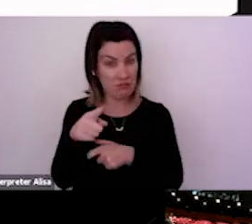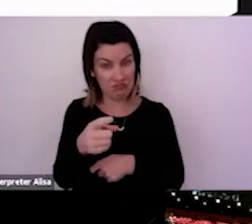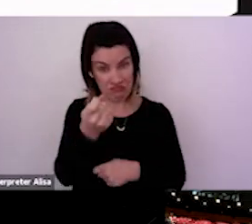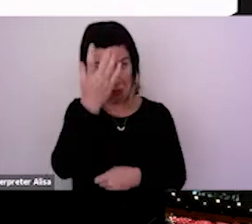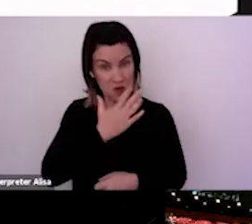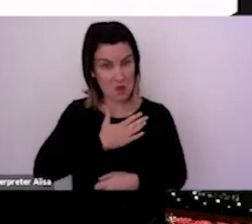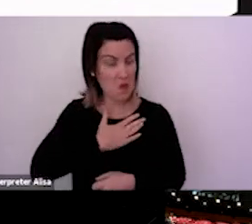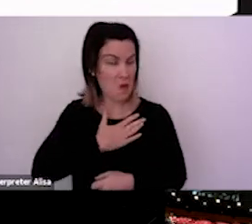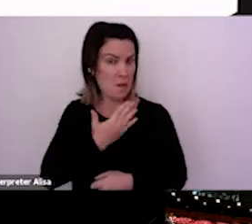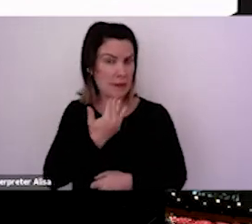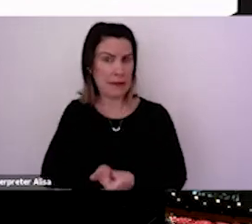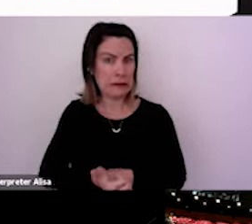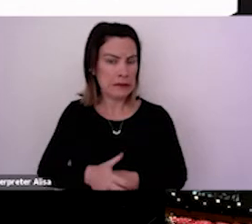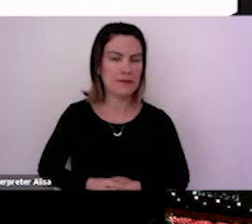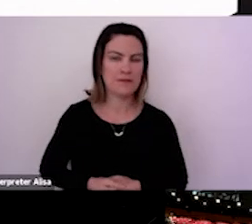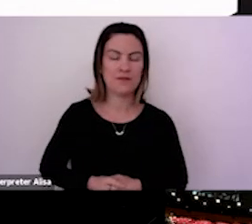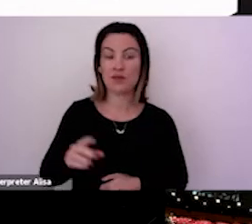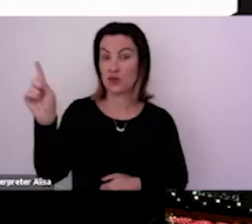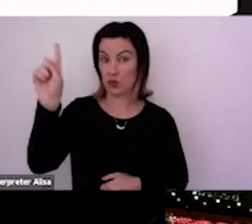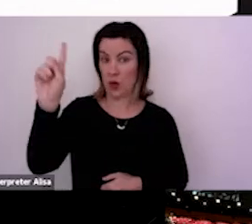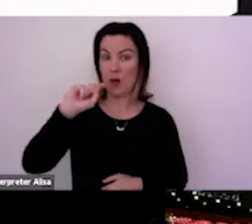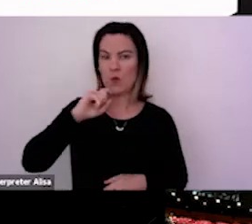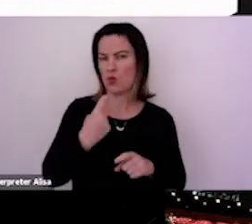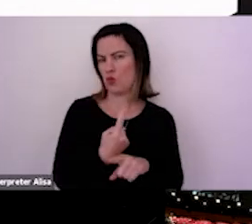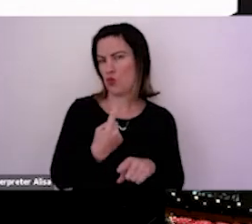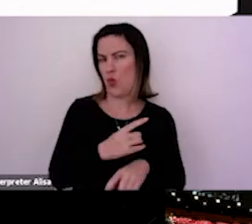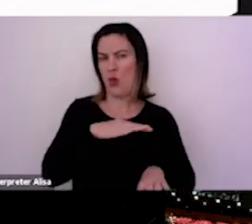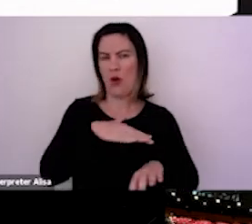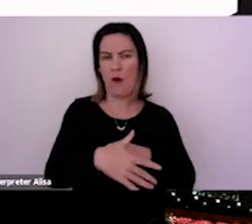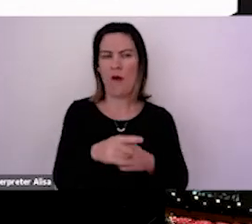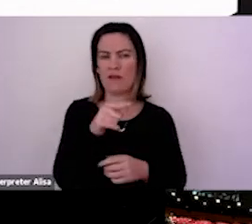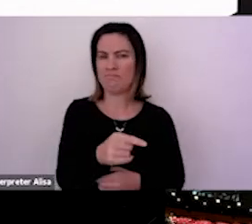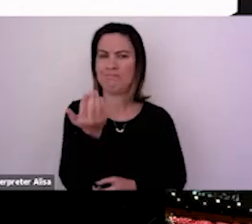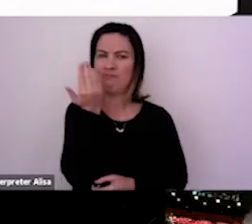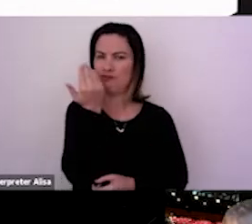latest from results around the country that we collected earlier this month.